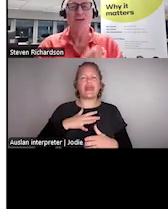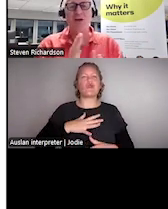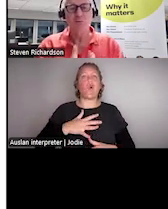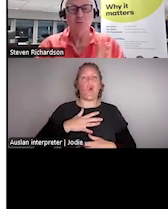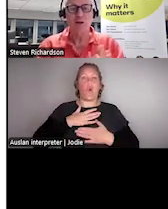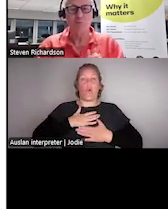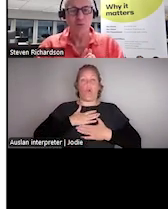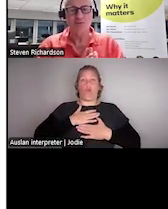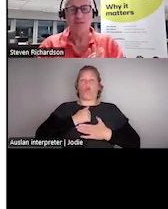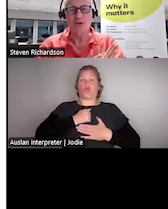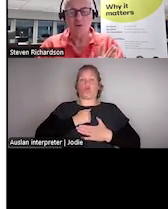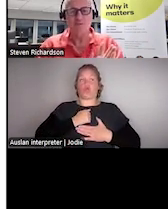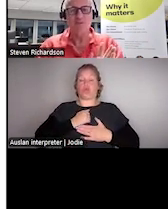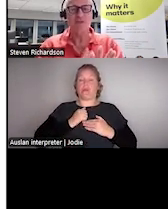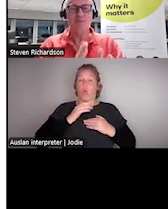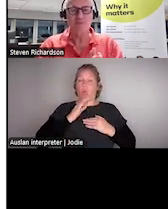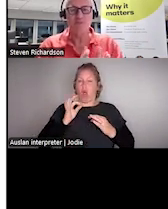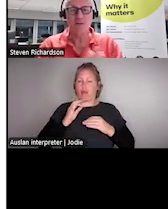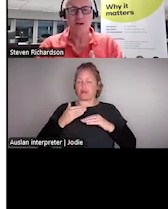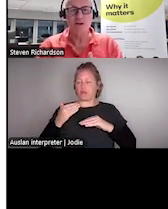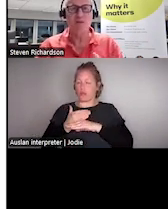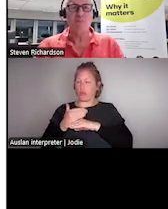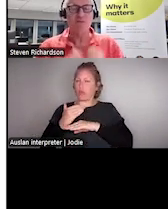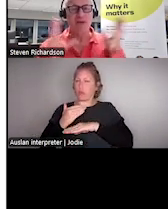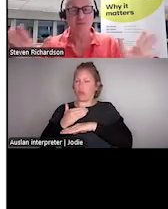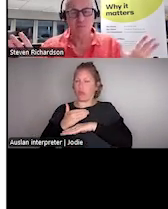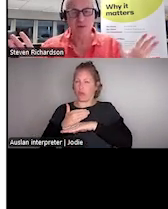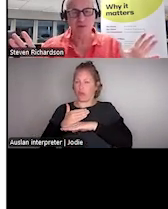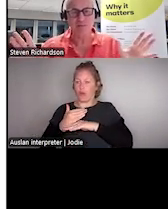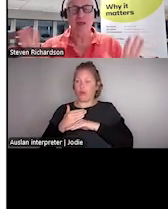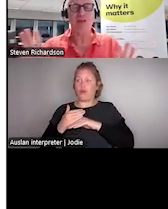and put all of our work into the quite phase before that time, but then have a big splash,